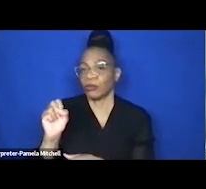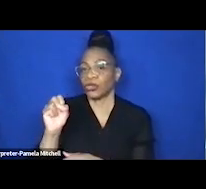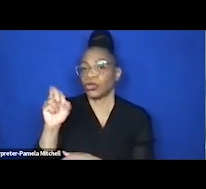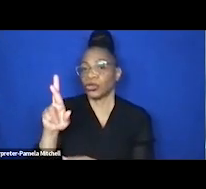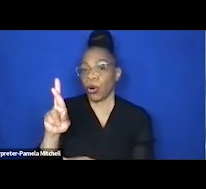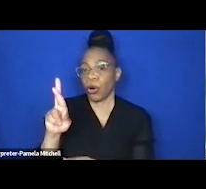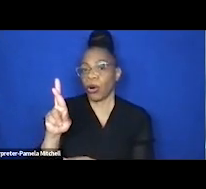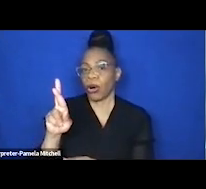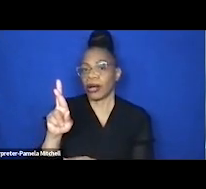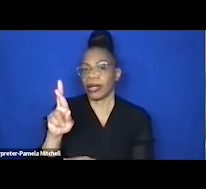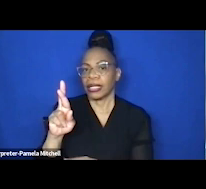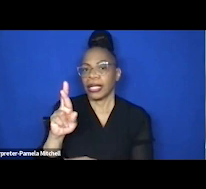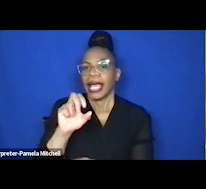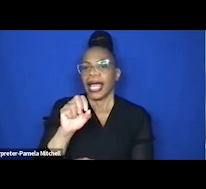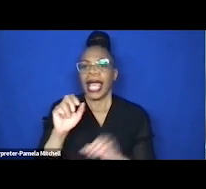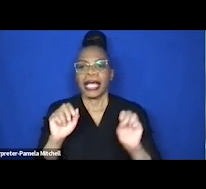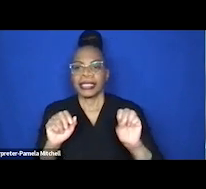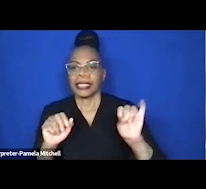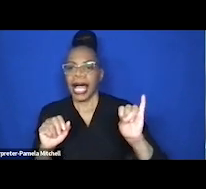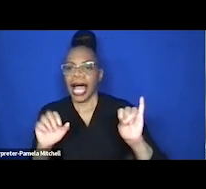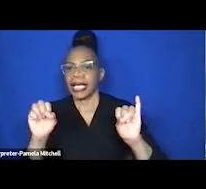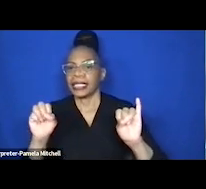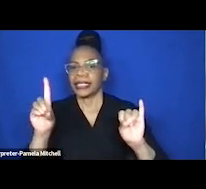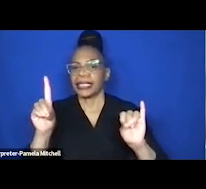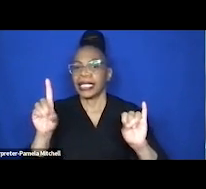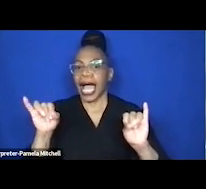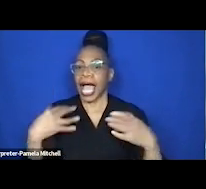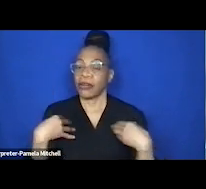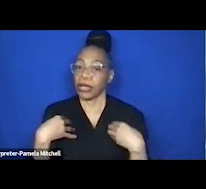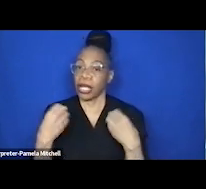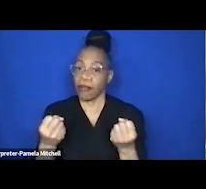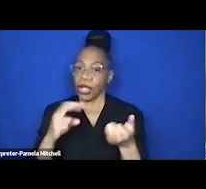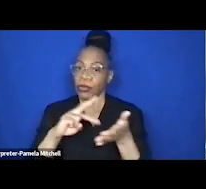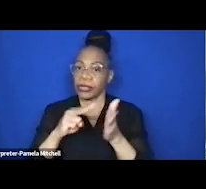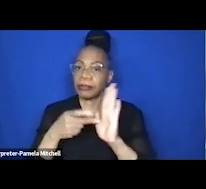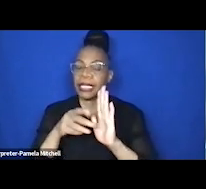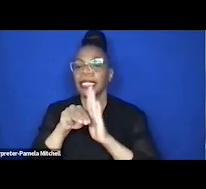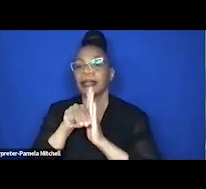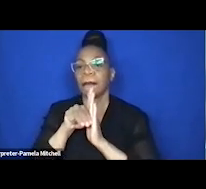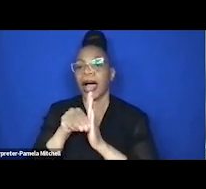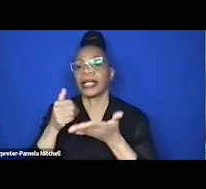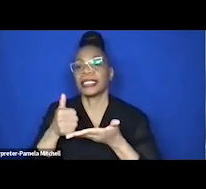it stands for SSI/SSDI Outreach, Access, and Recovery. And what it is, it is a model in which a helper would be trained